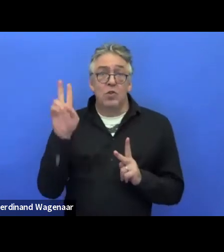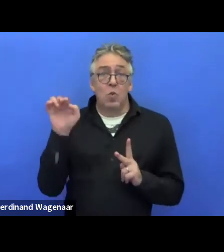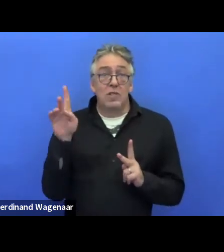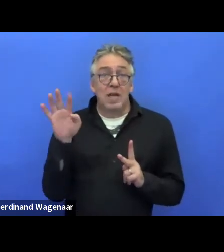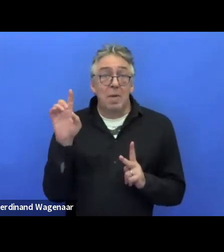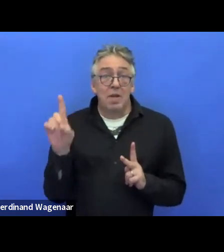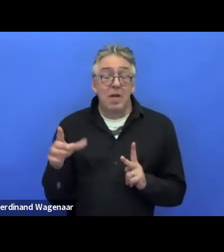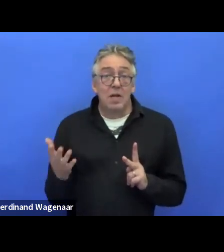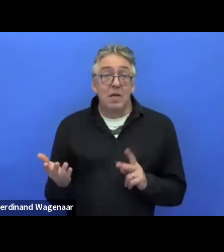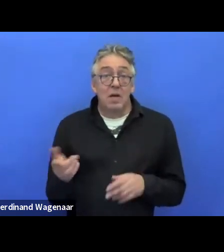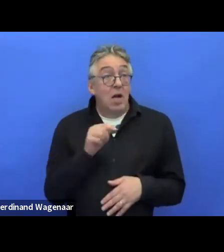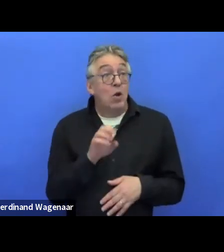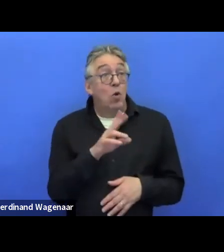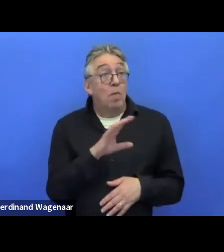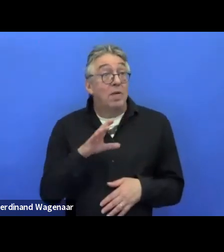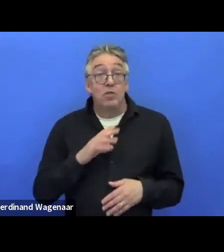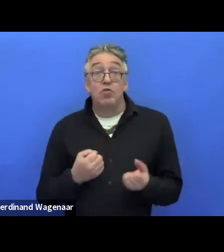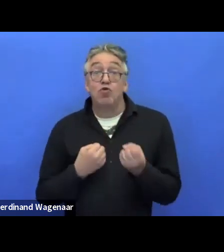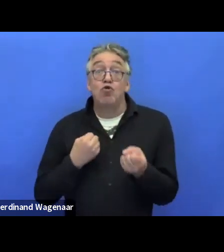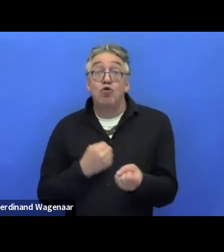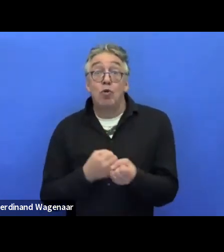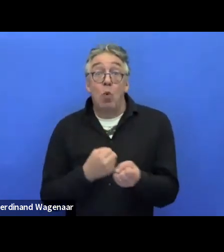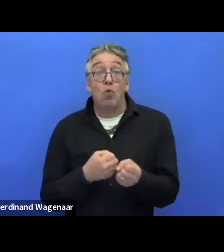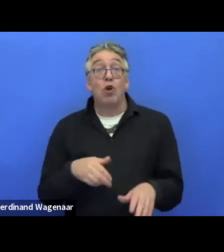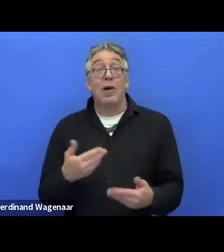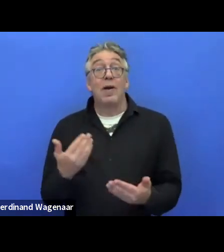the institutionalization of disabled people in the Member States